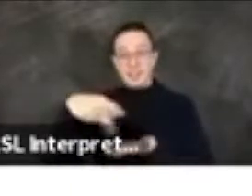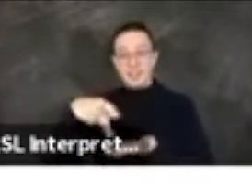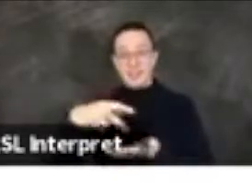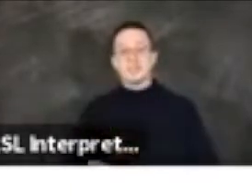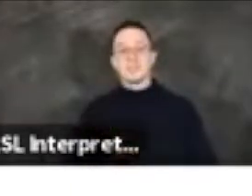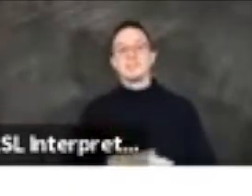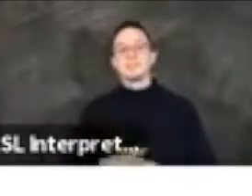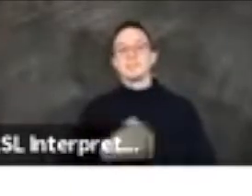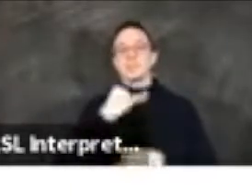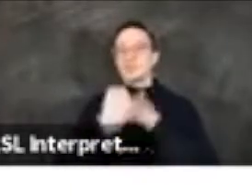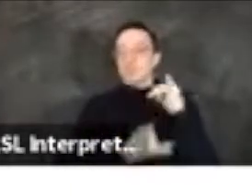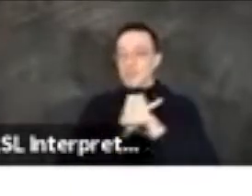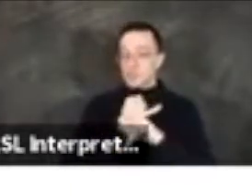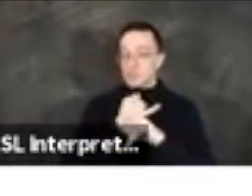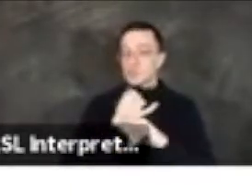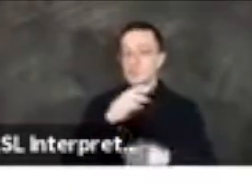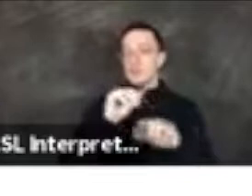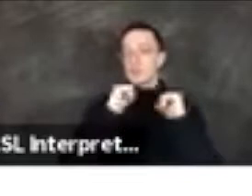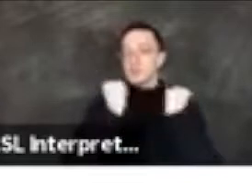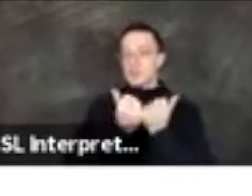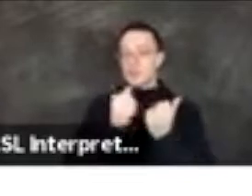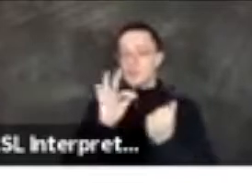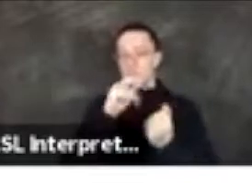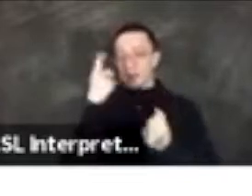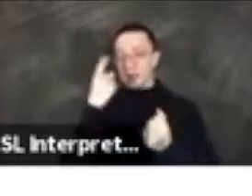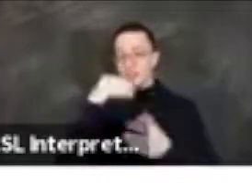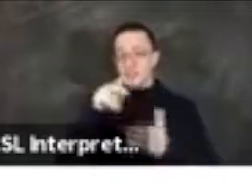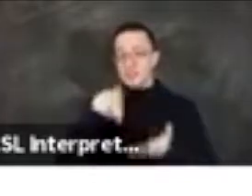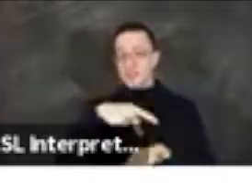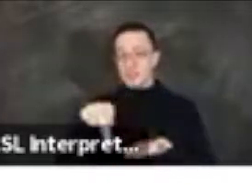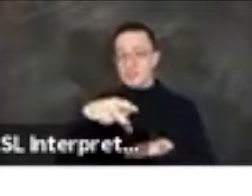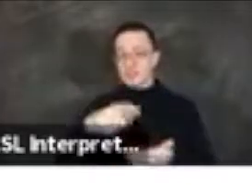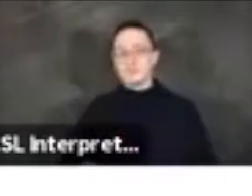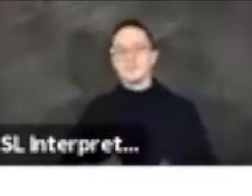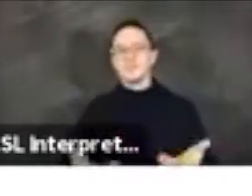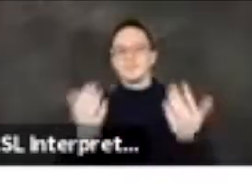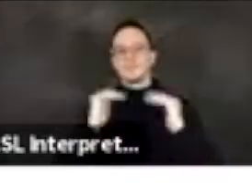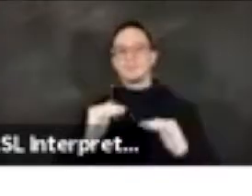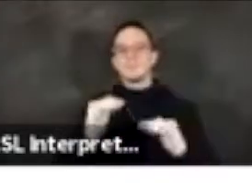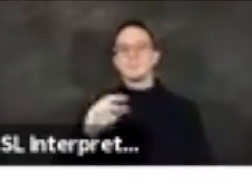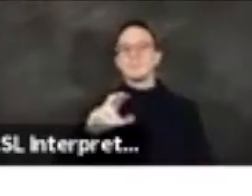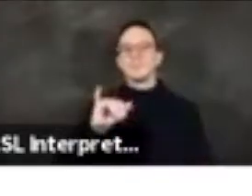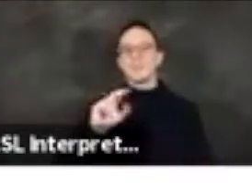IN DANCE, INDO AMERICAN ARTS COUNCIL.